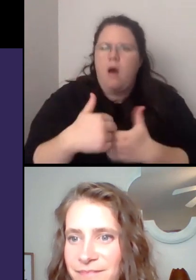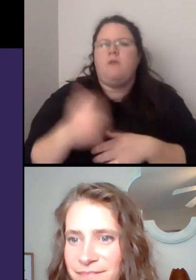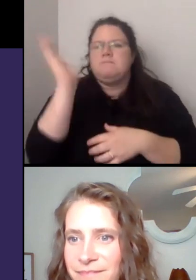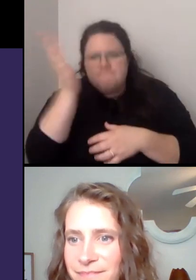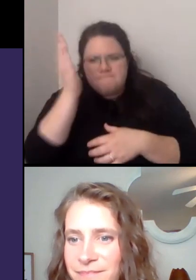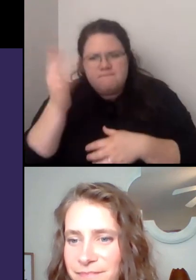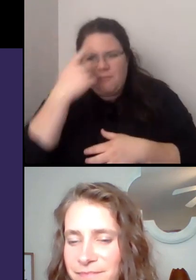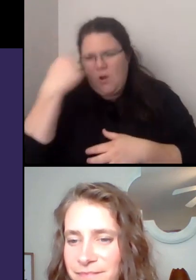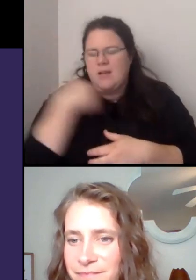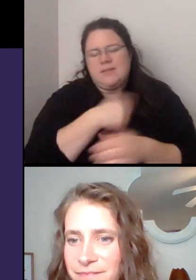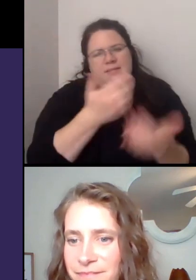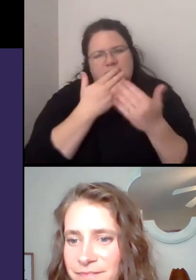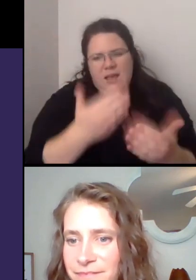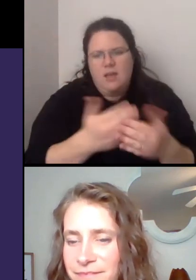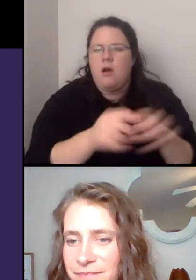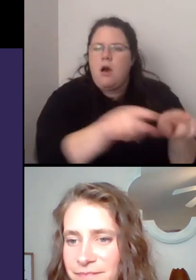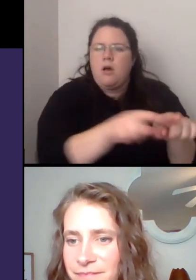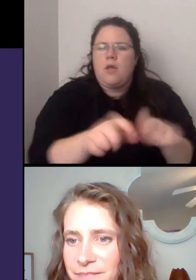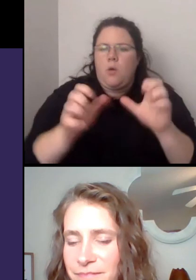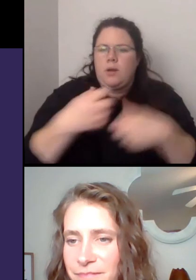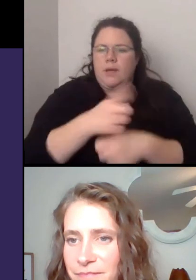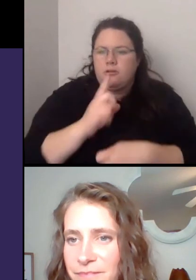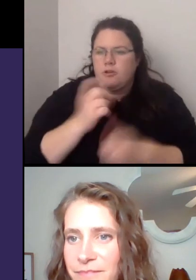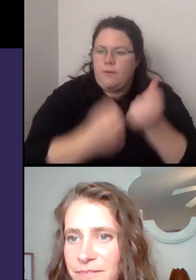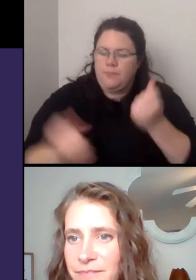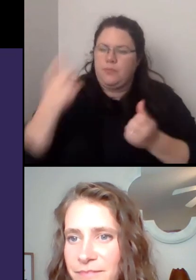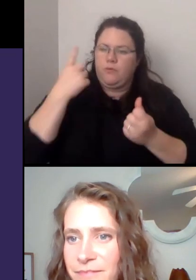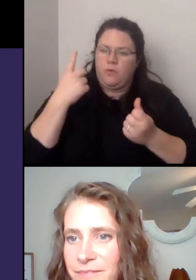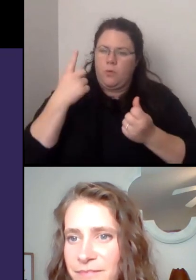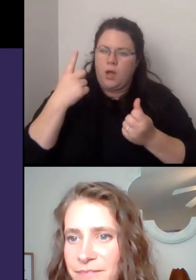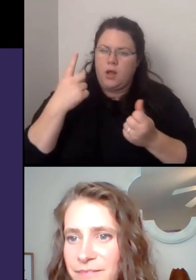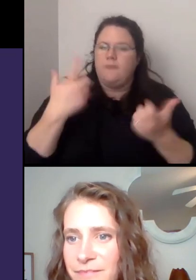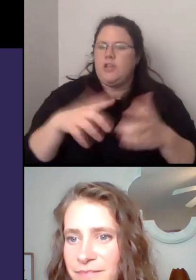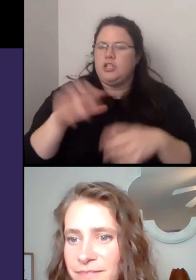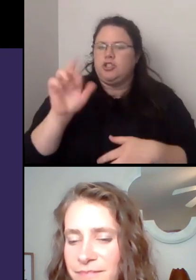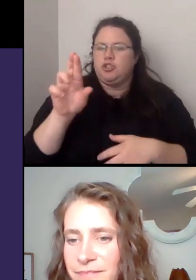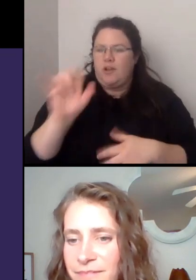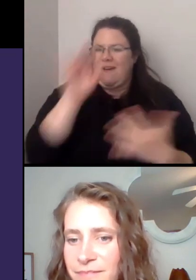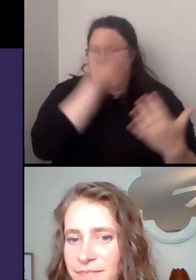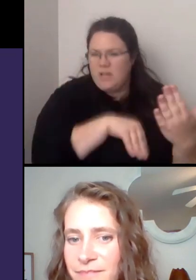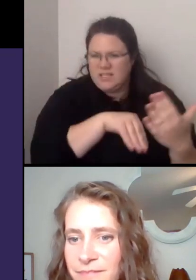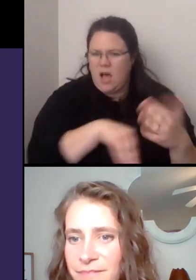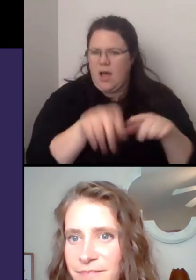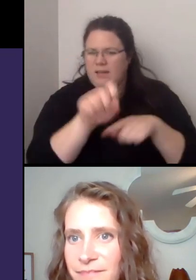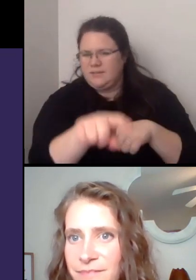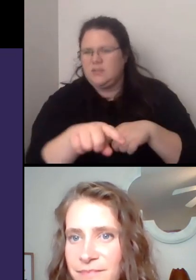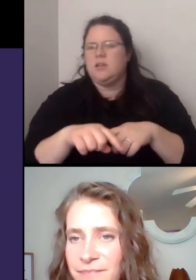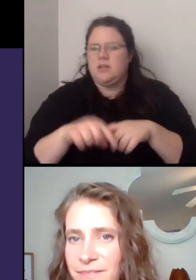And I would like to make sure that everybody fills out the survey. I dropped that into the chat box several minutes ago.